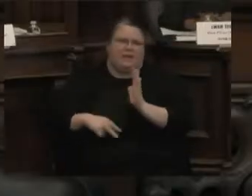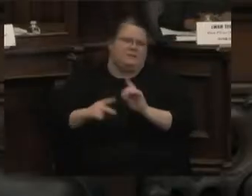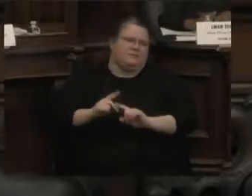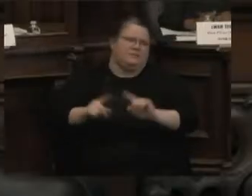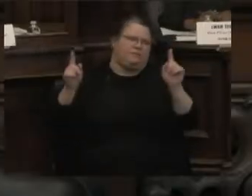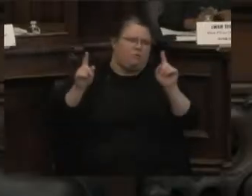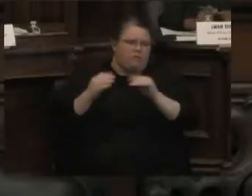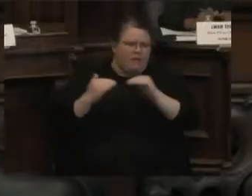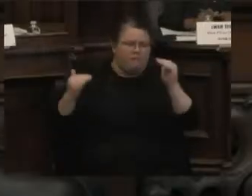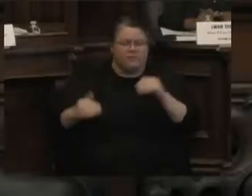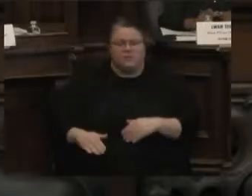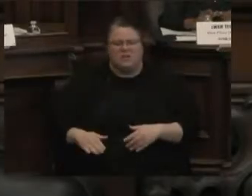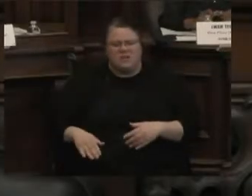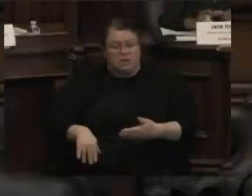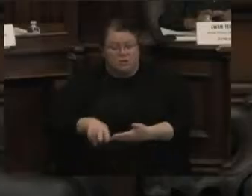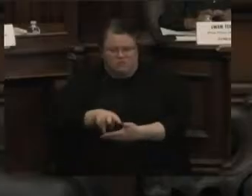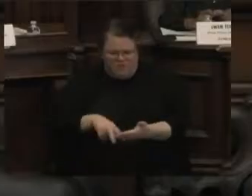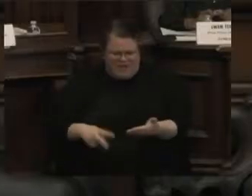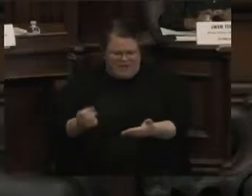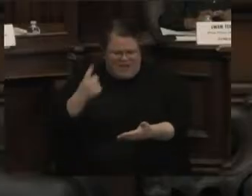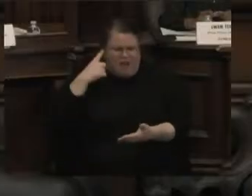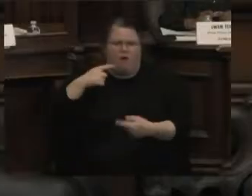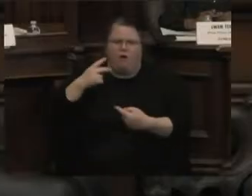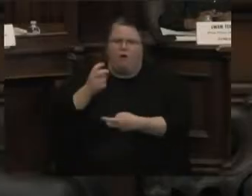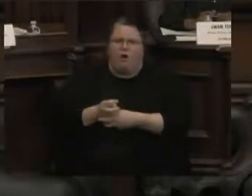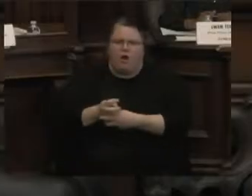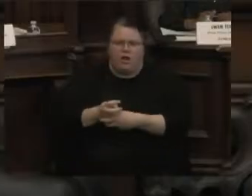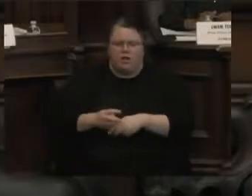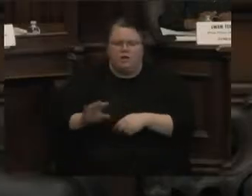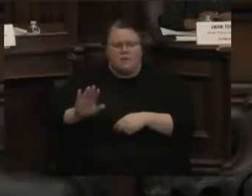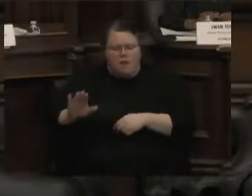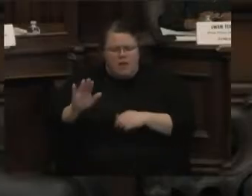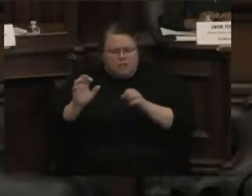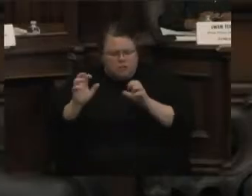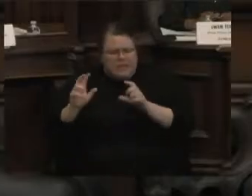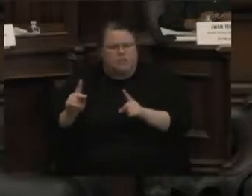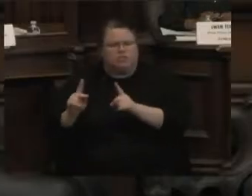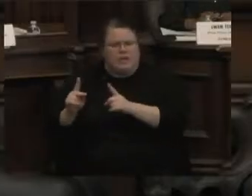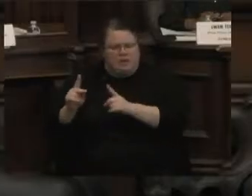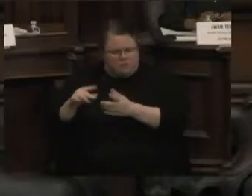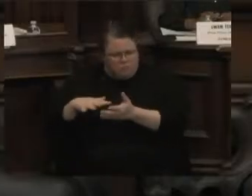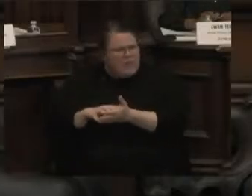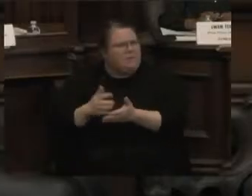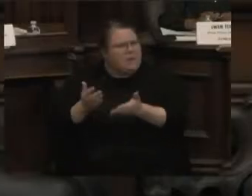not a problem for other people who may have had comprehension